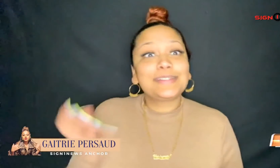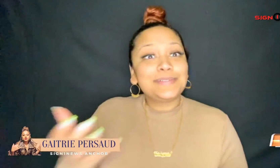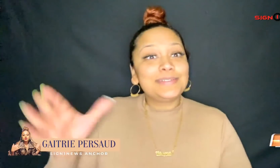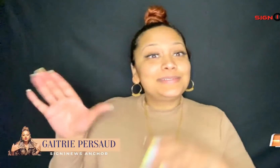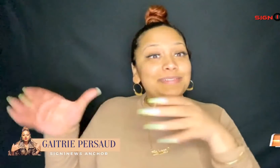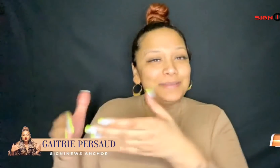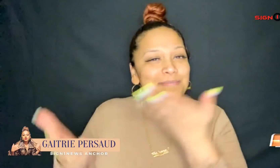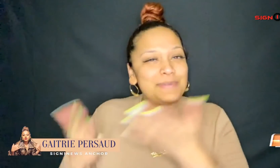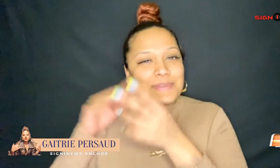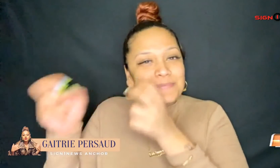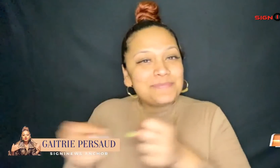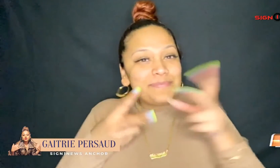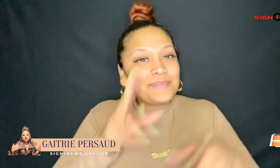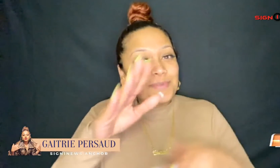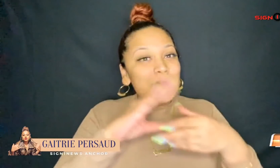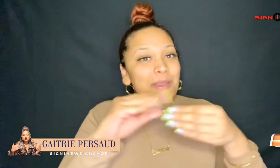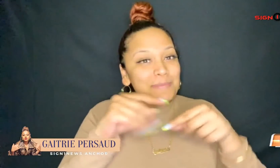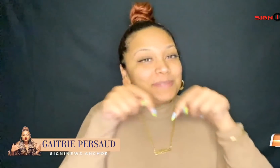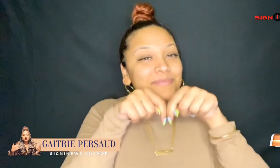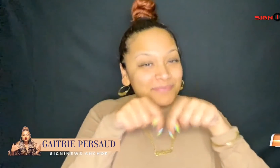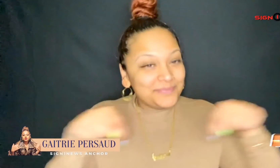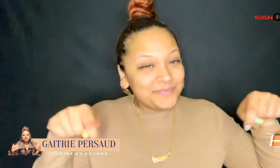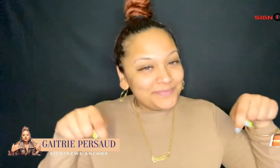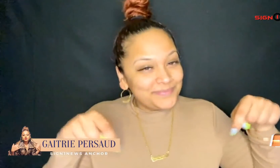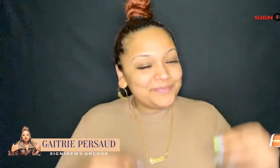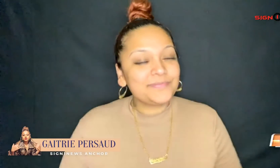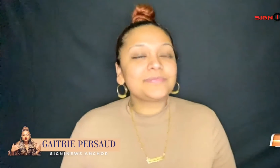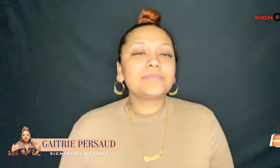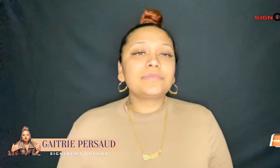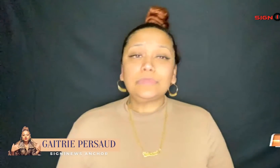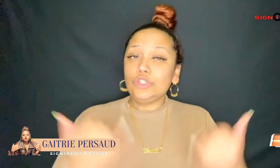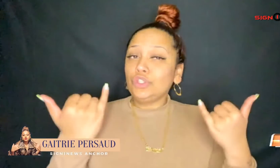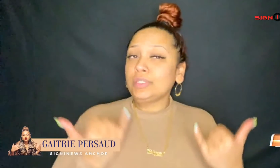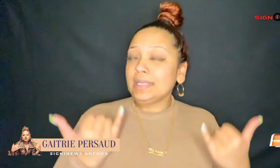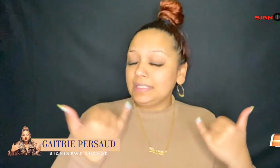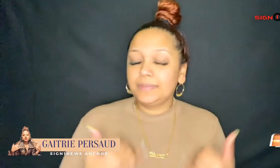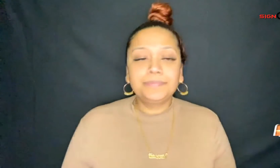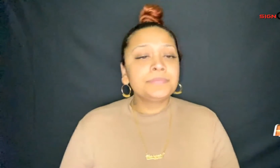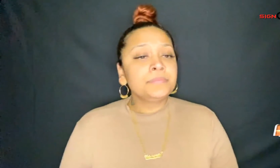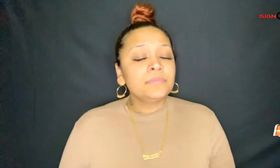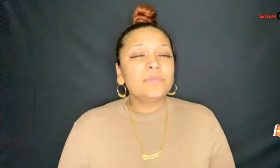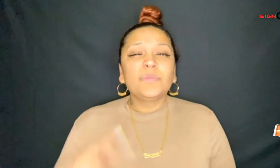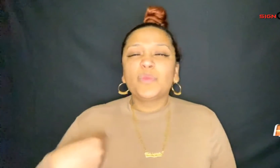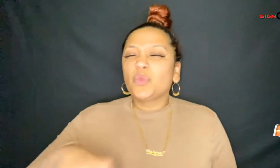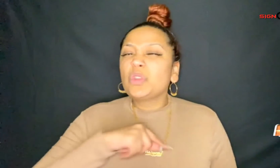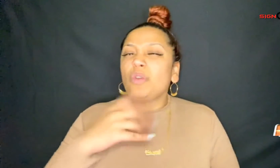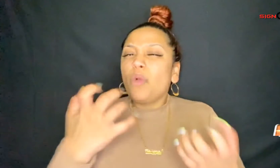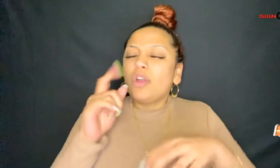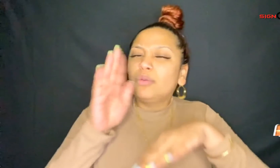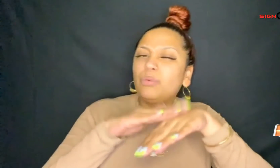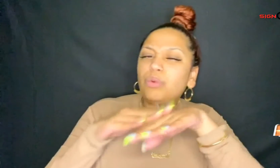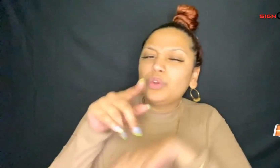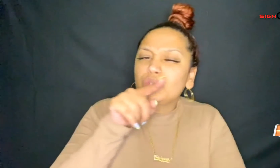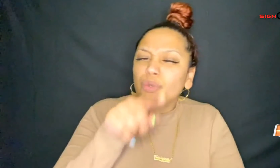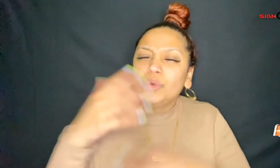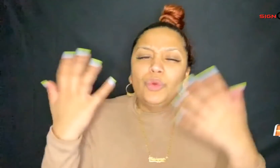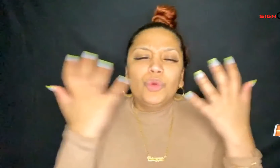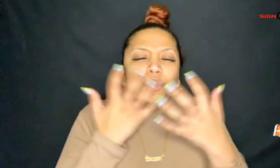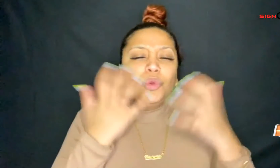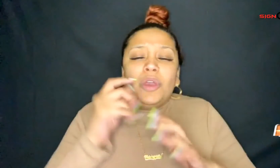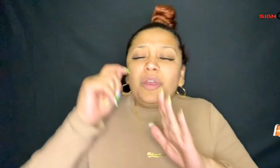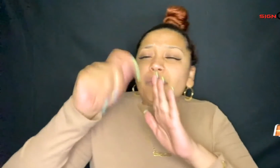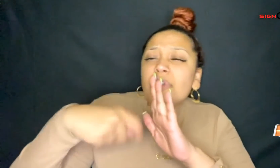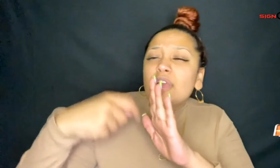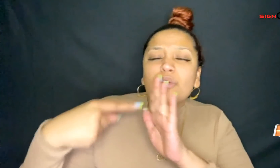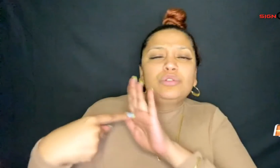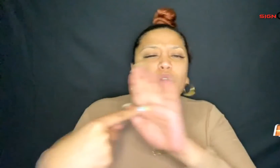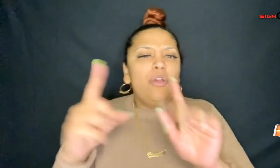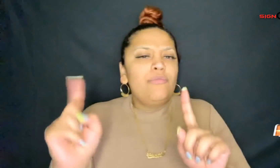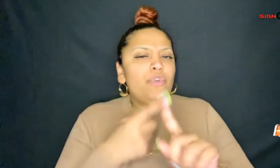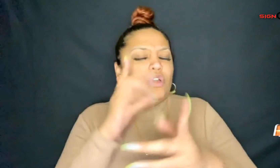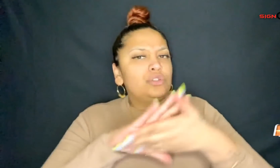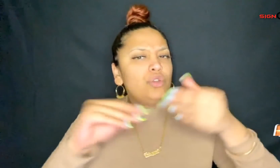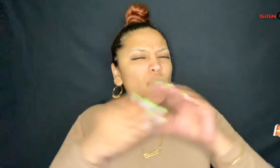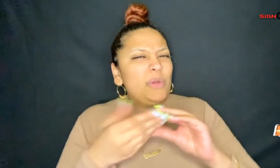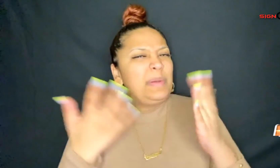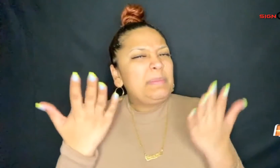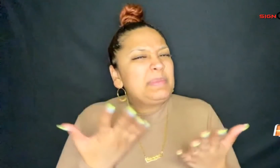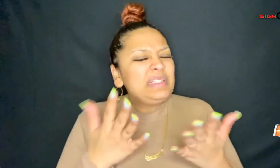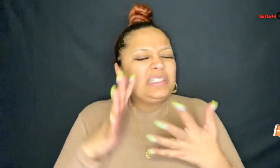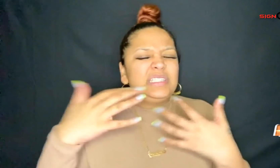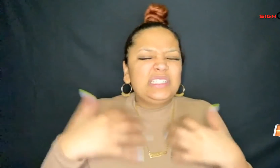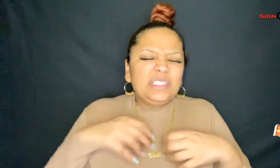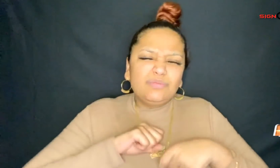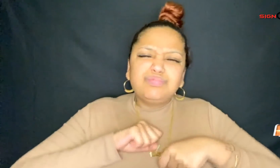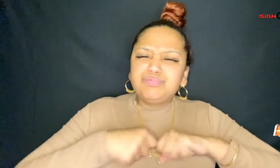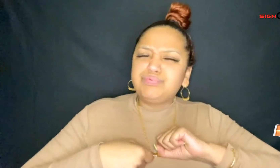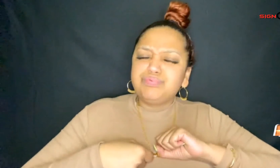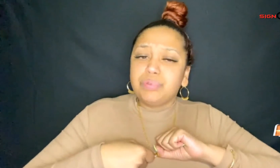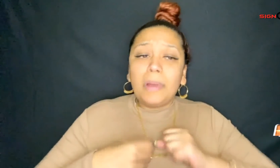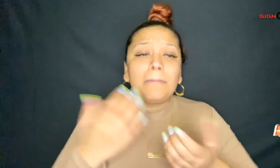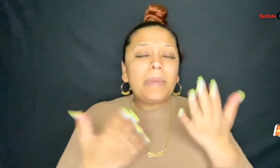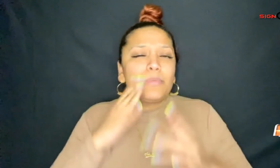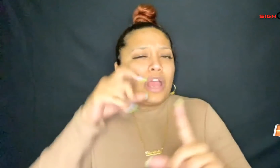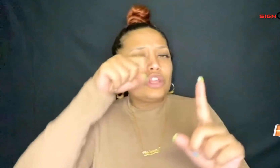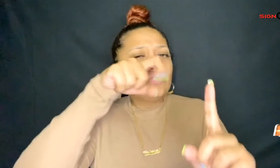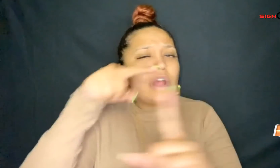we may add it at the bottom of the screen we want to warn you the video in this story